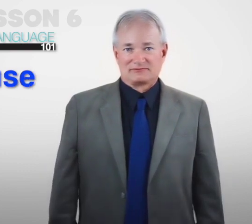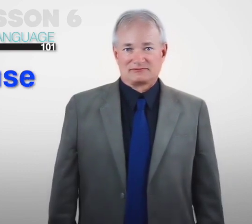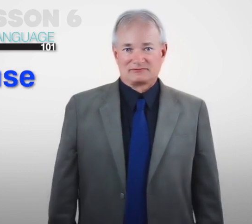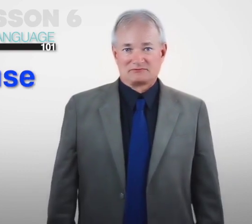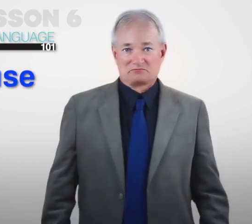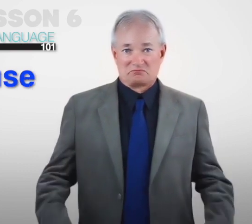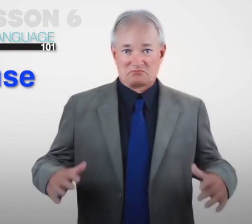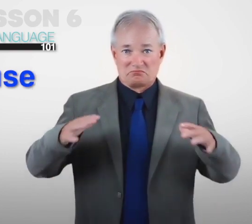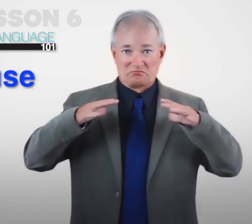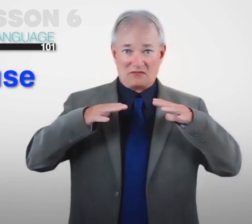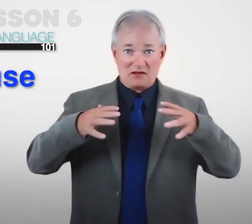Blouse.